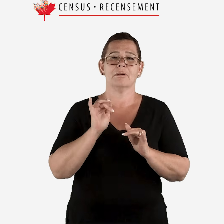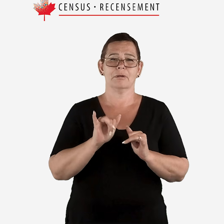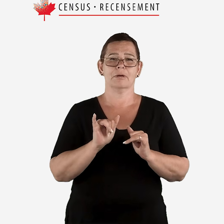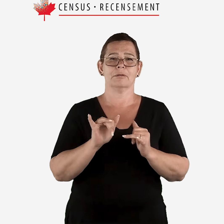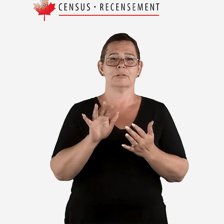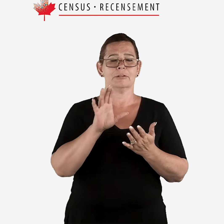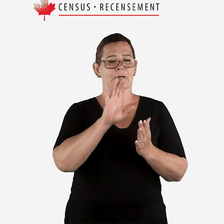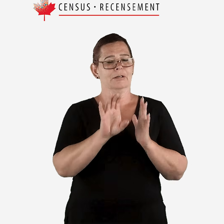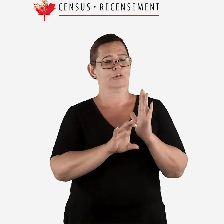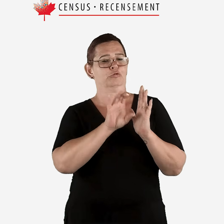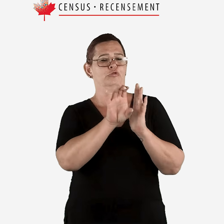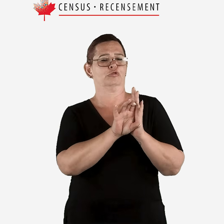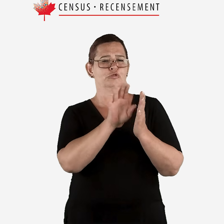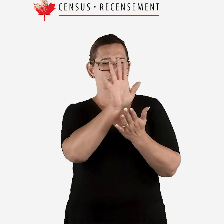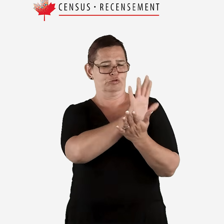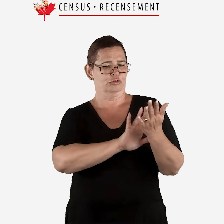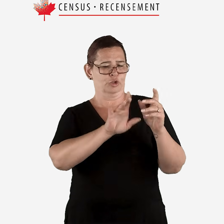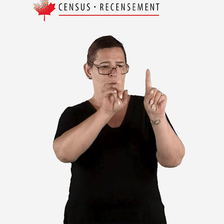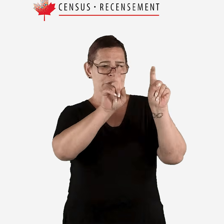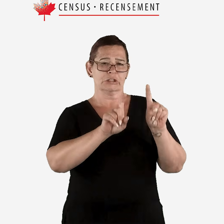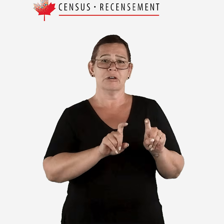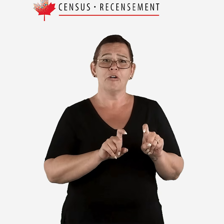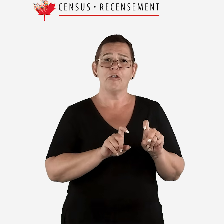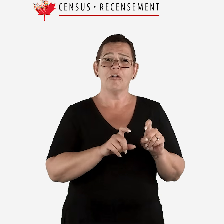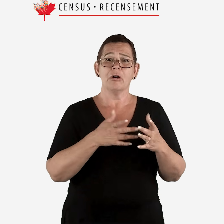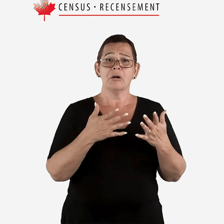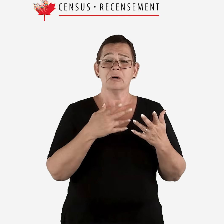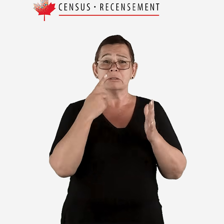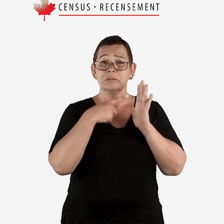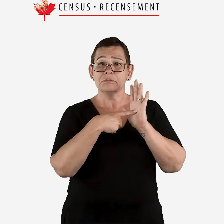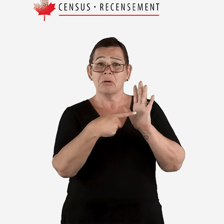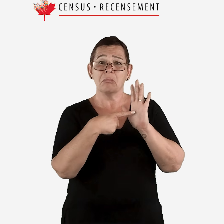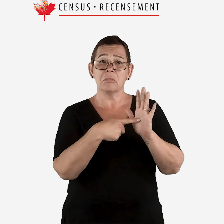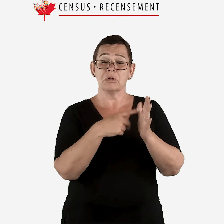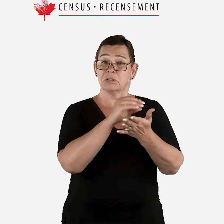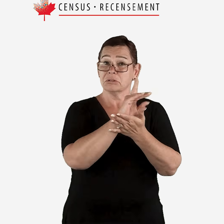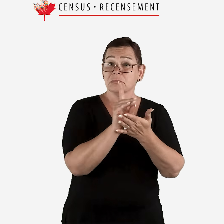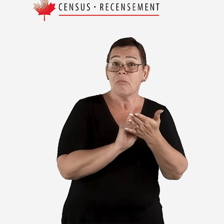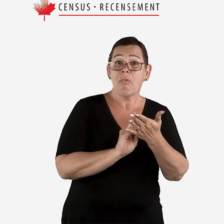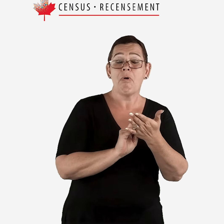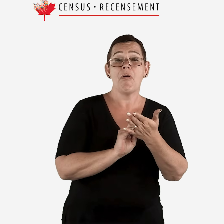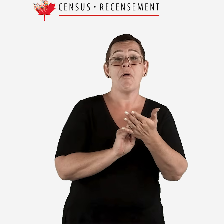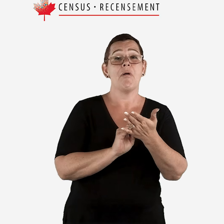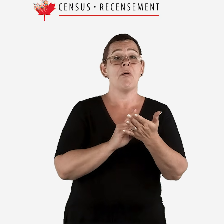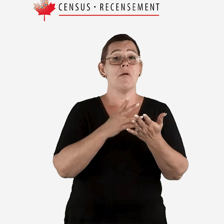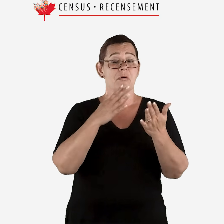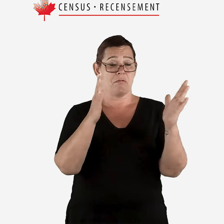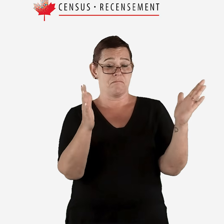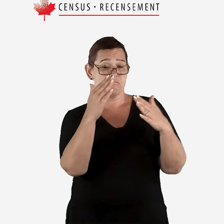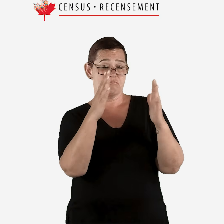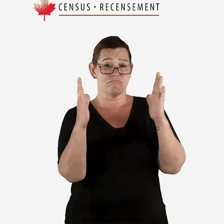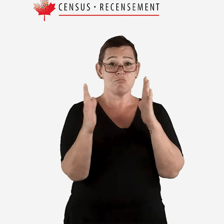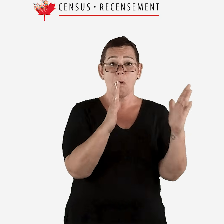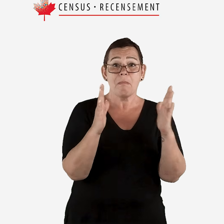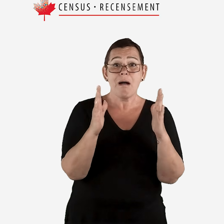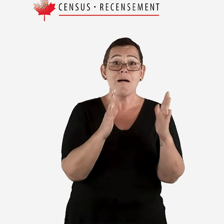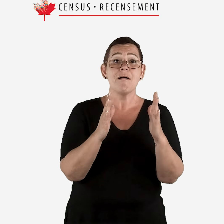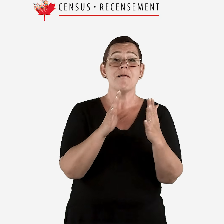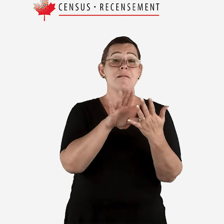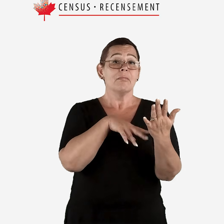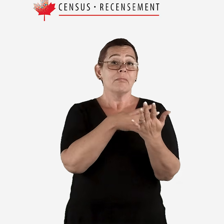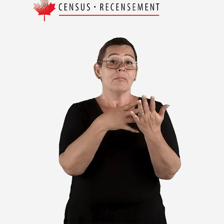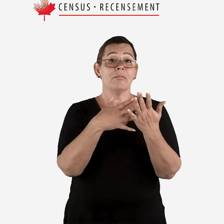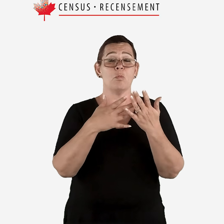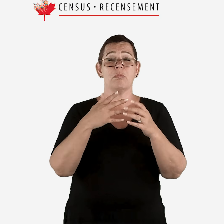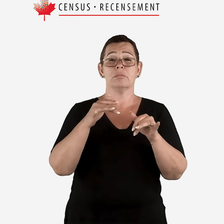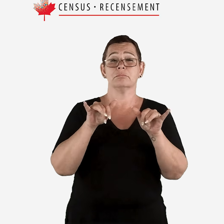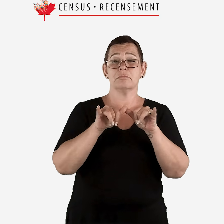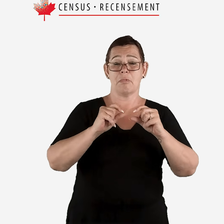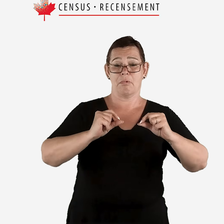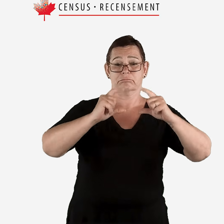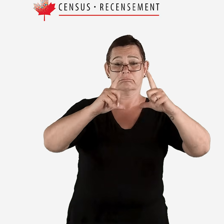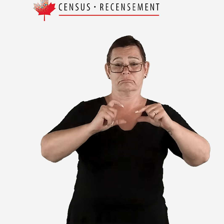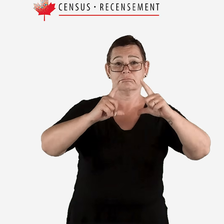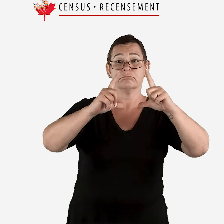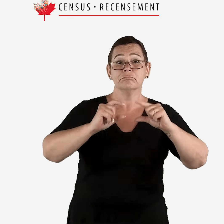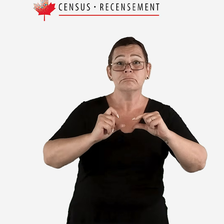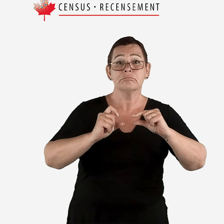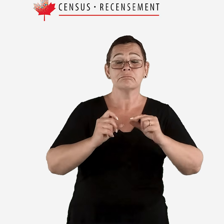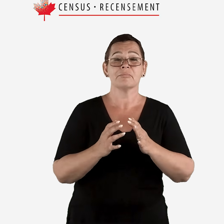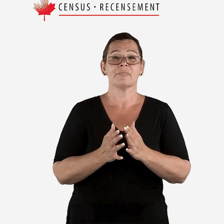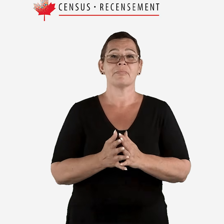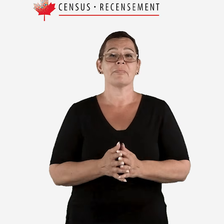the characteristics of the questionnaire (for example, the design, the format, the size of the text).